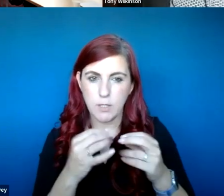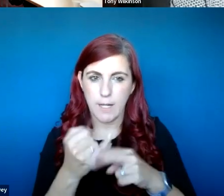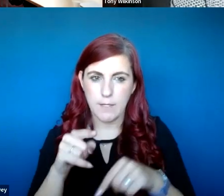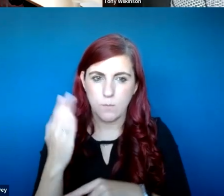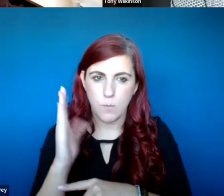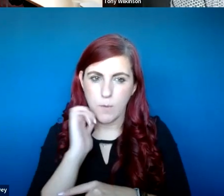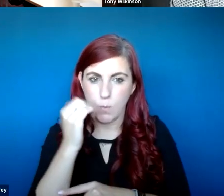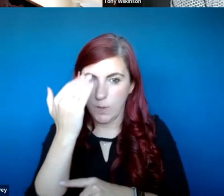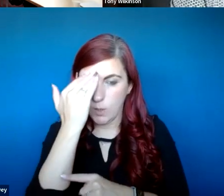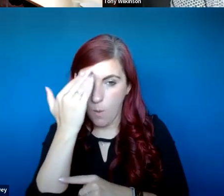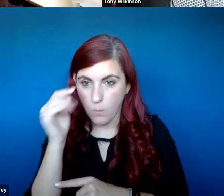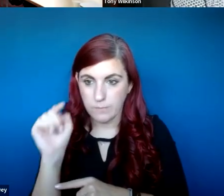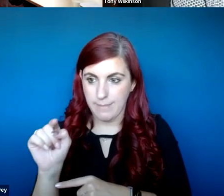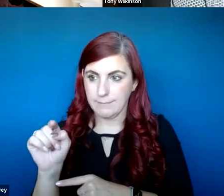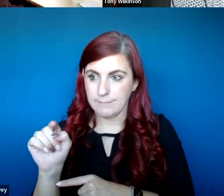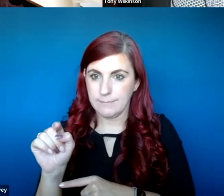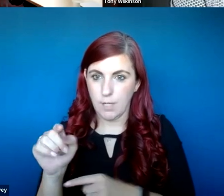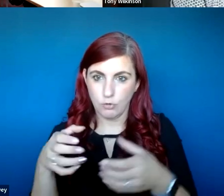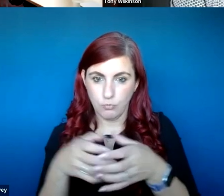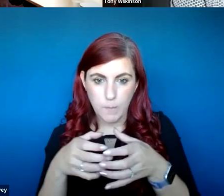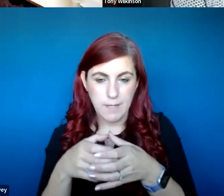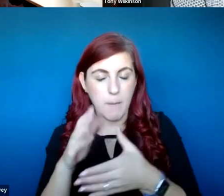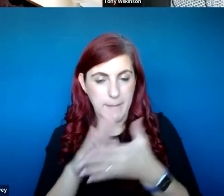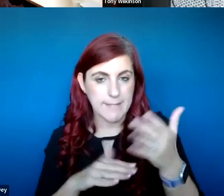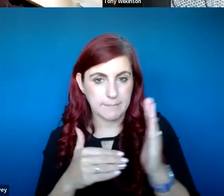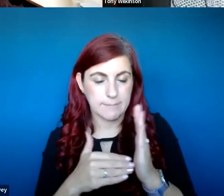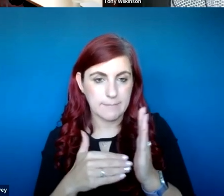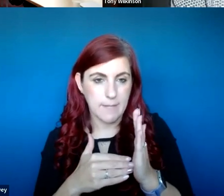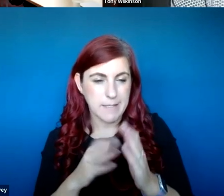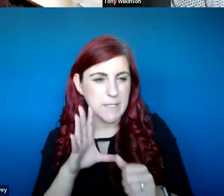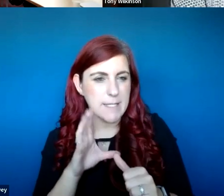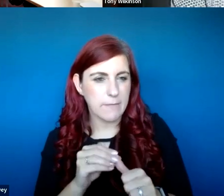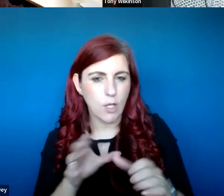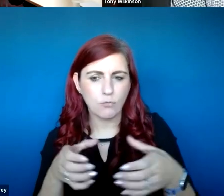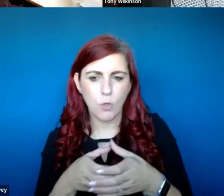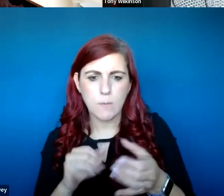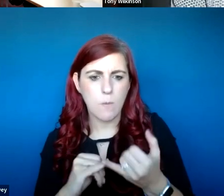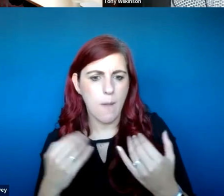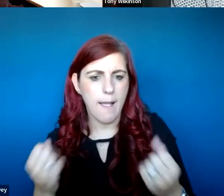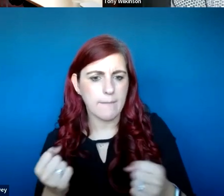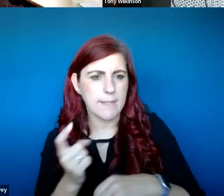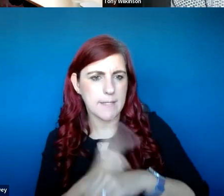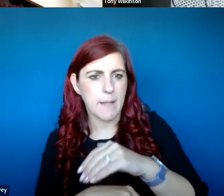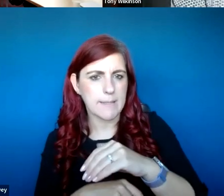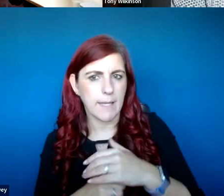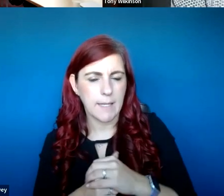are groups very much missing, particularly those groups who also have a disability as well.